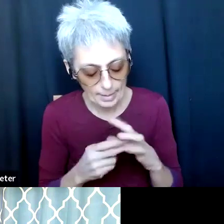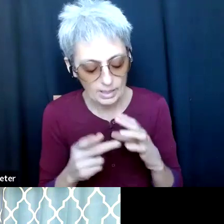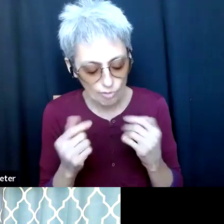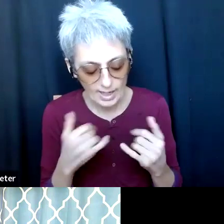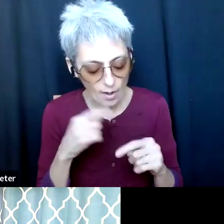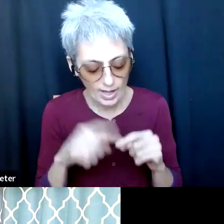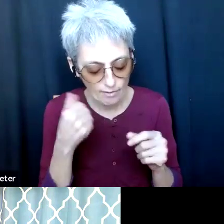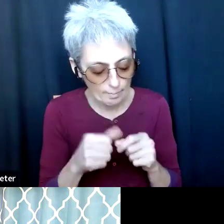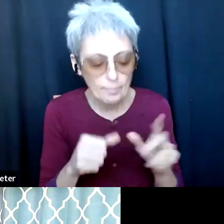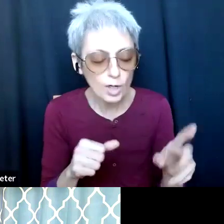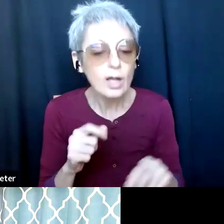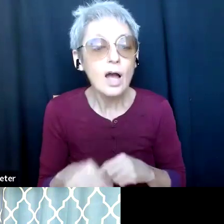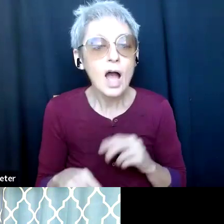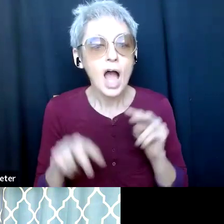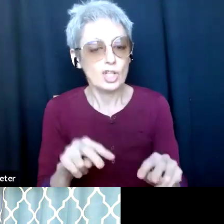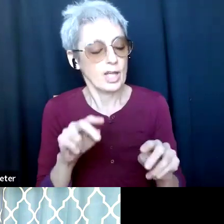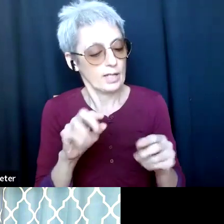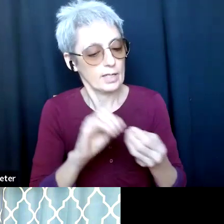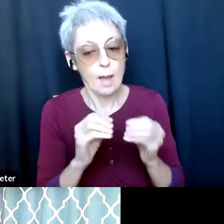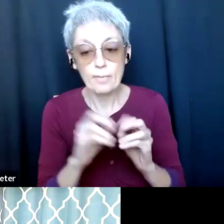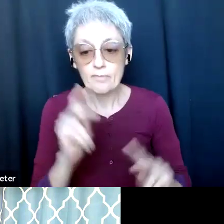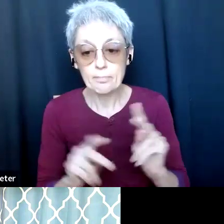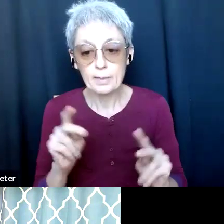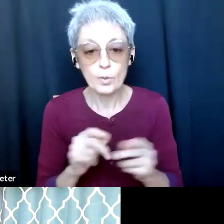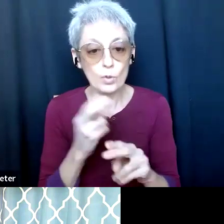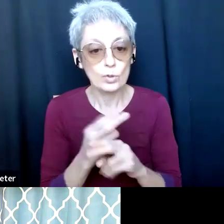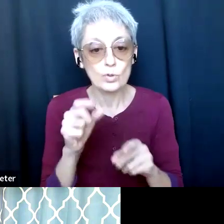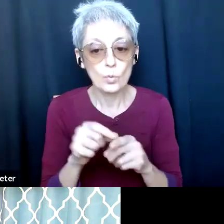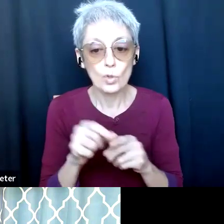that might be relevant to test in future experiments also.